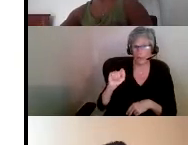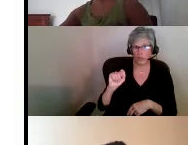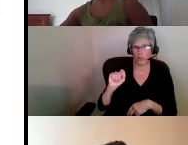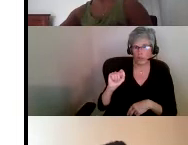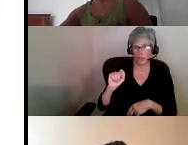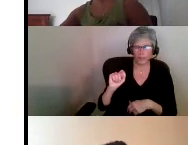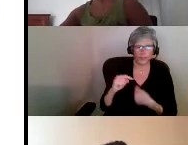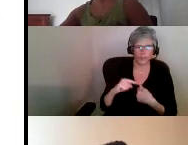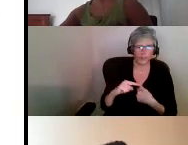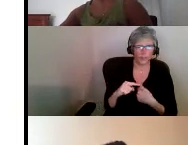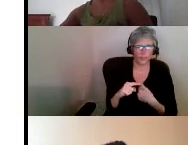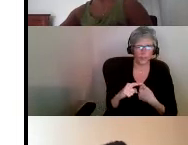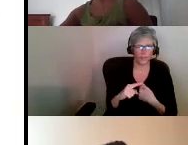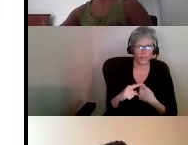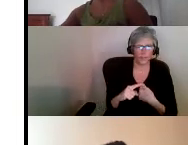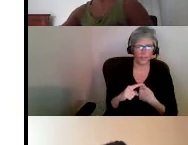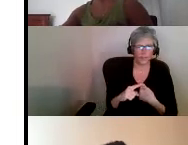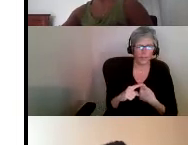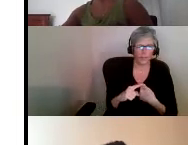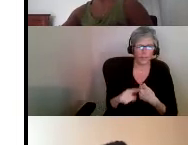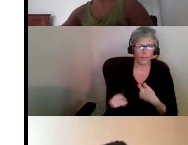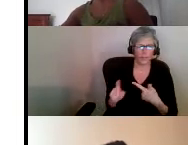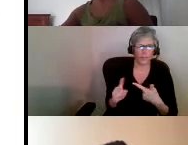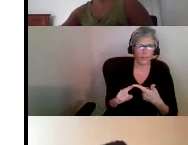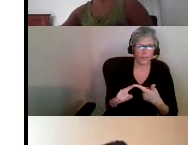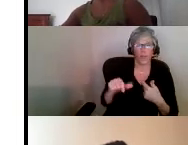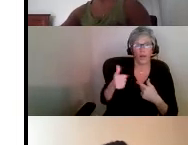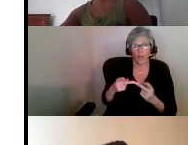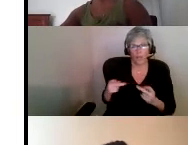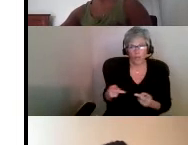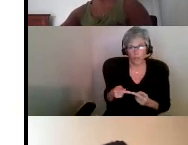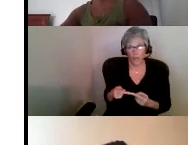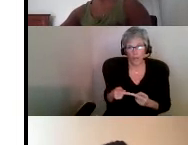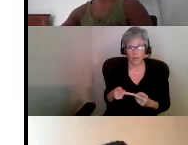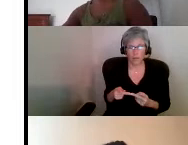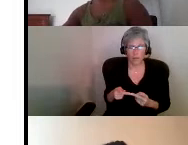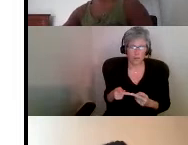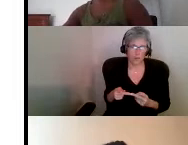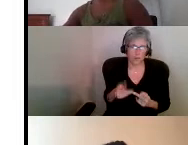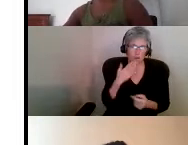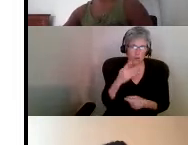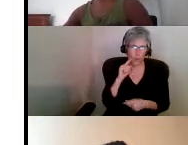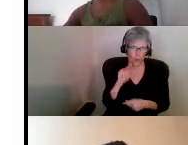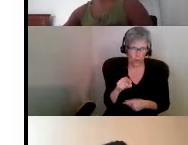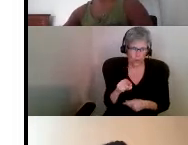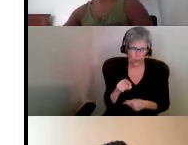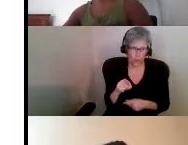there's another place that's helpful for you to go and that's the academic affairs